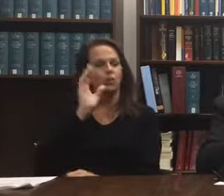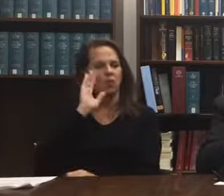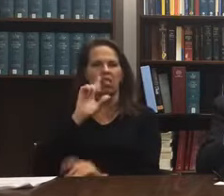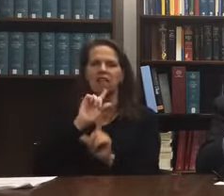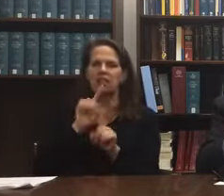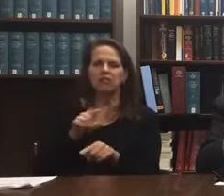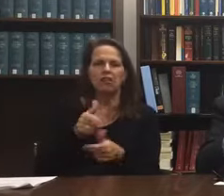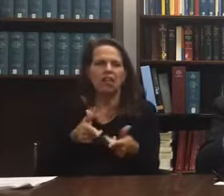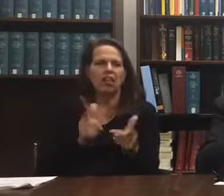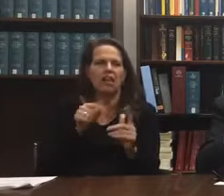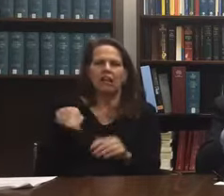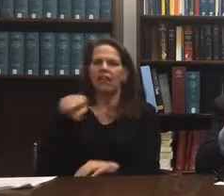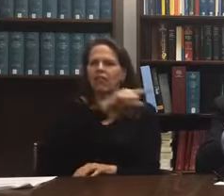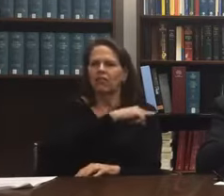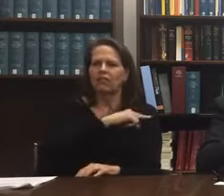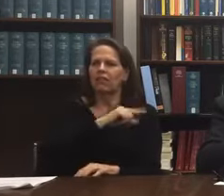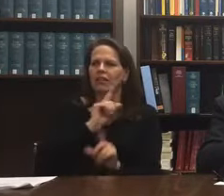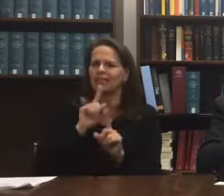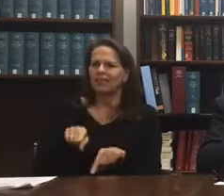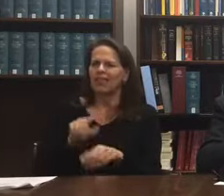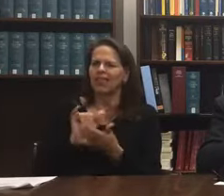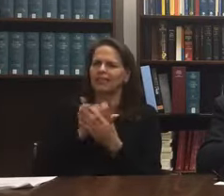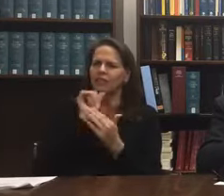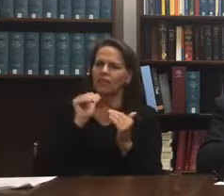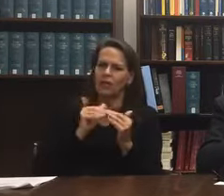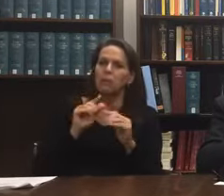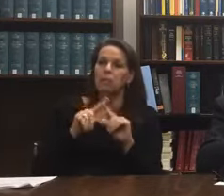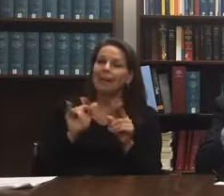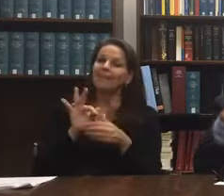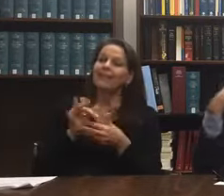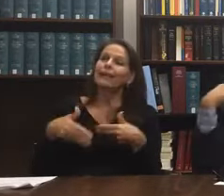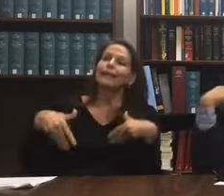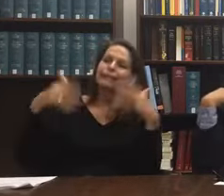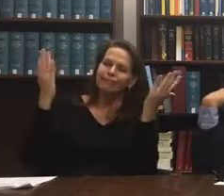think that's unfair but if that happens it happens but I wouldn't be intimidated